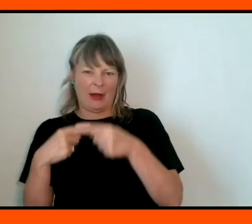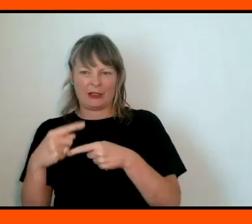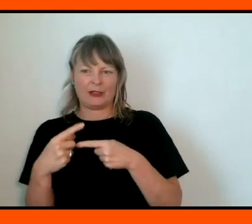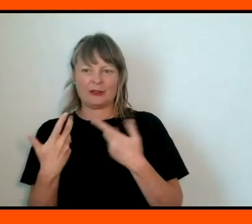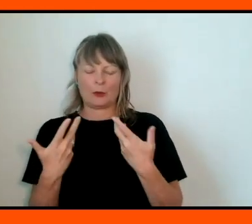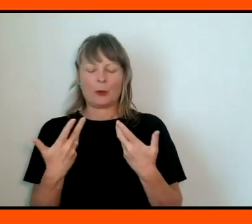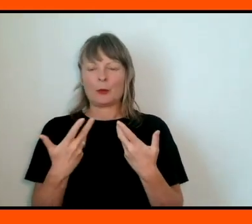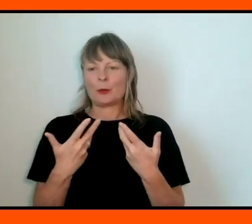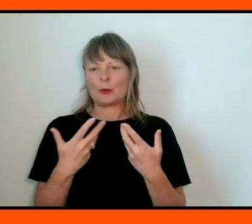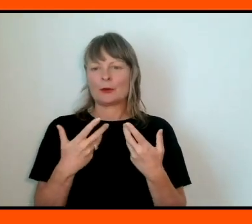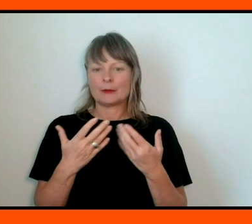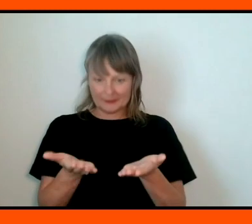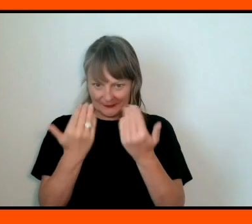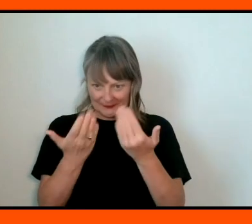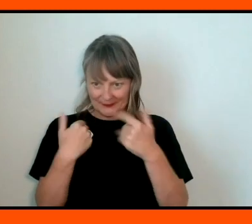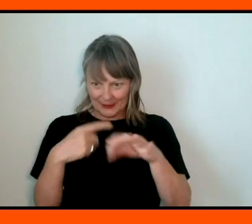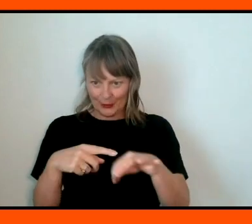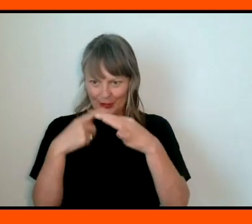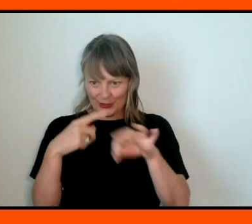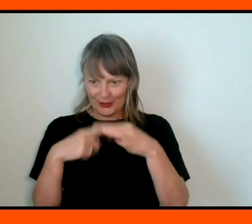and keep those questions coming in to that pollev stream.